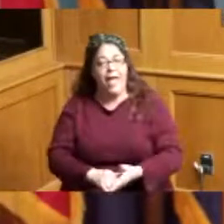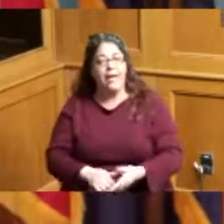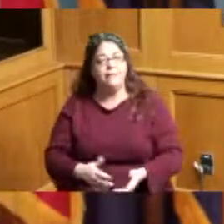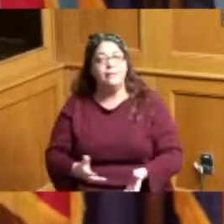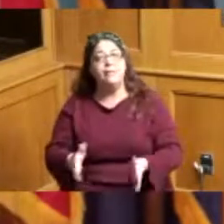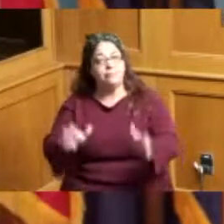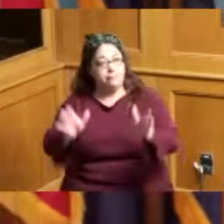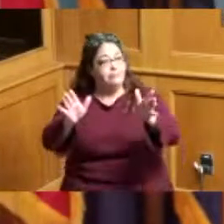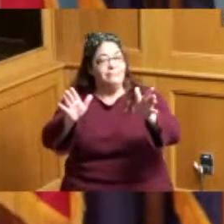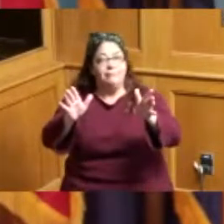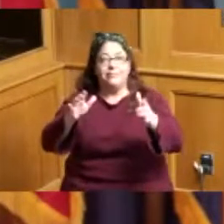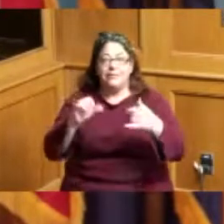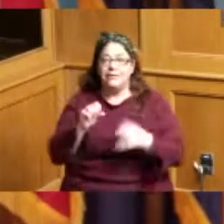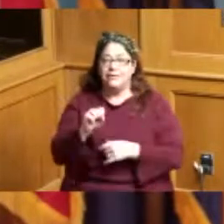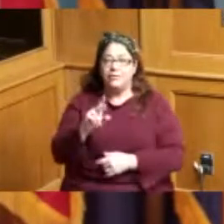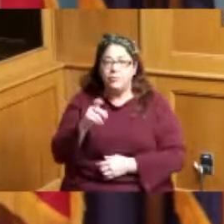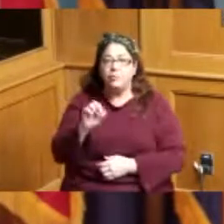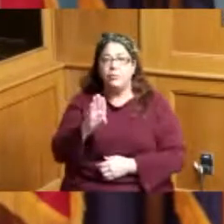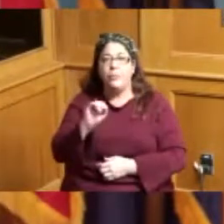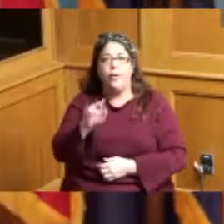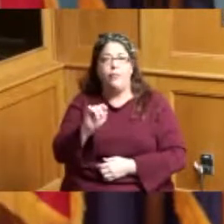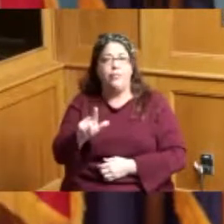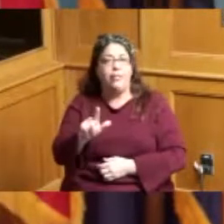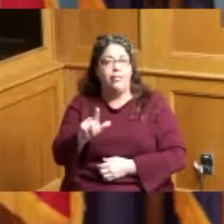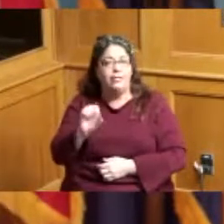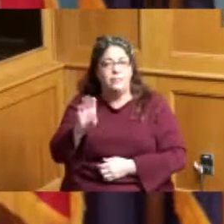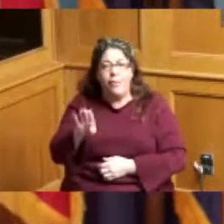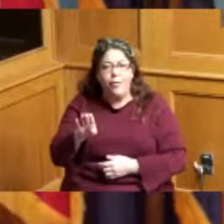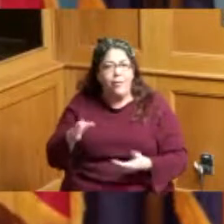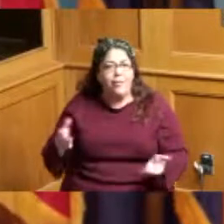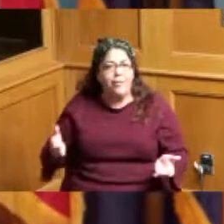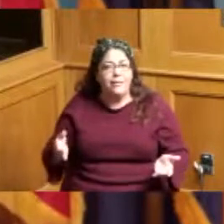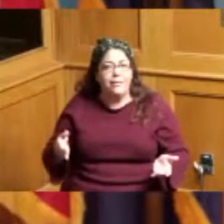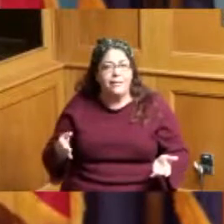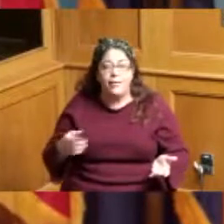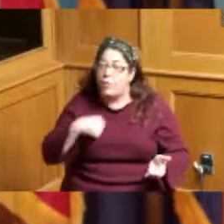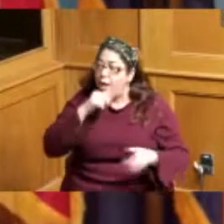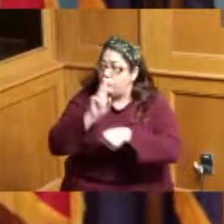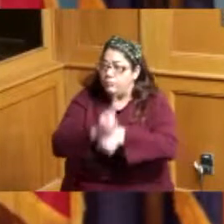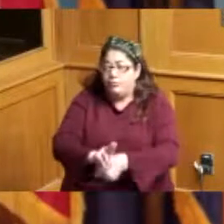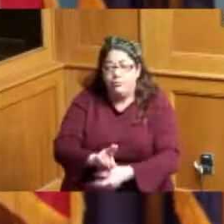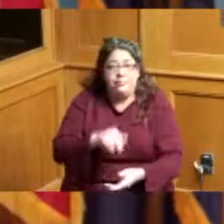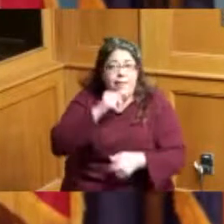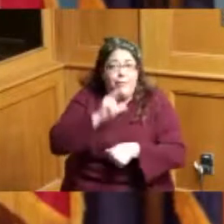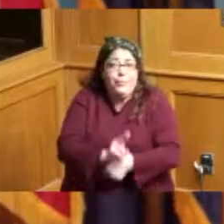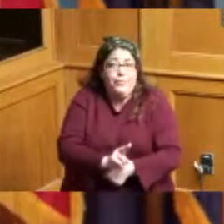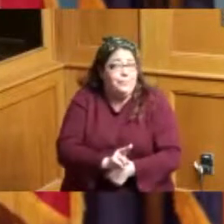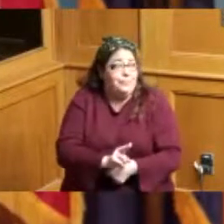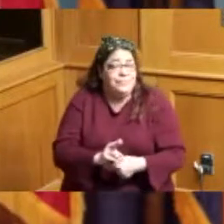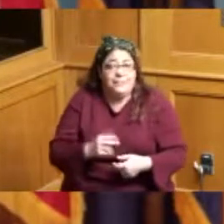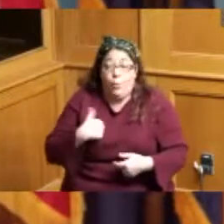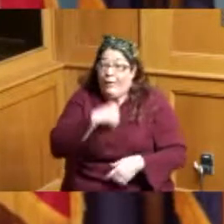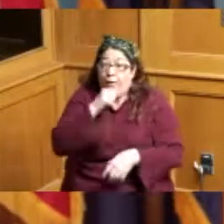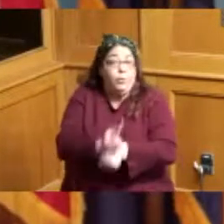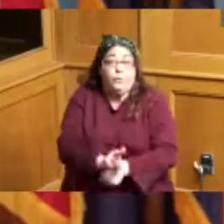this is the Super Bowl and yeah we haven't been used to it we have not been used to it our county